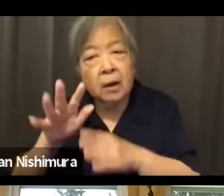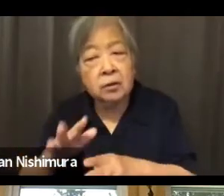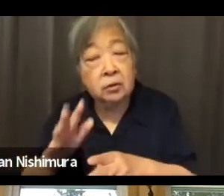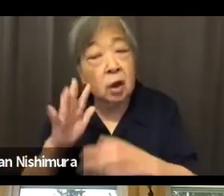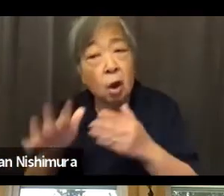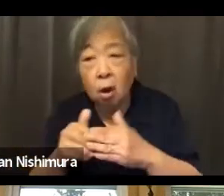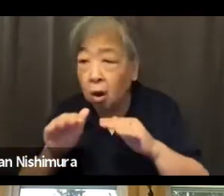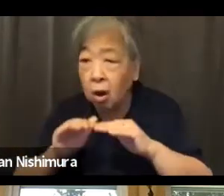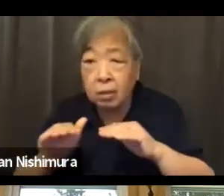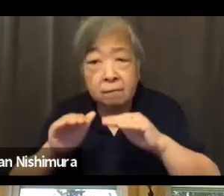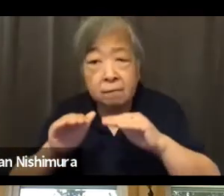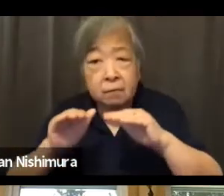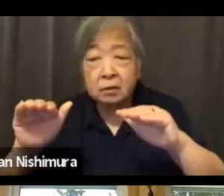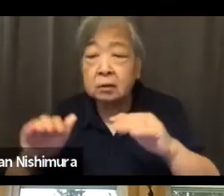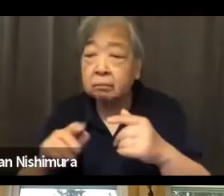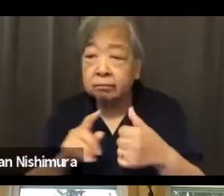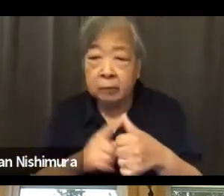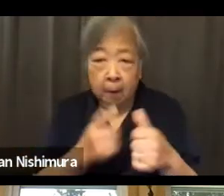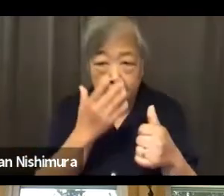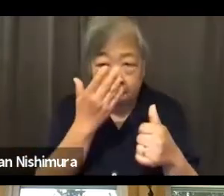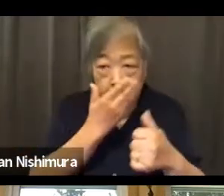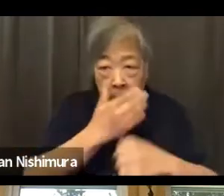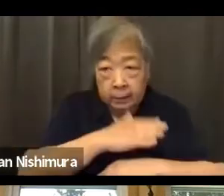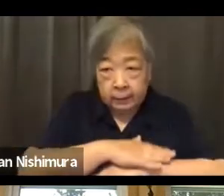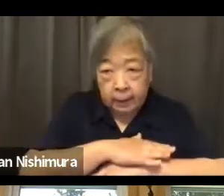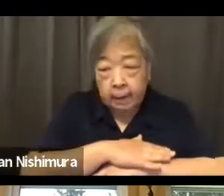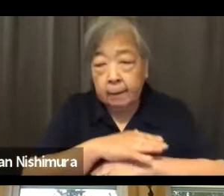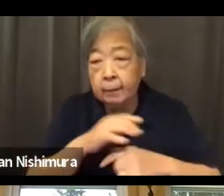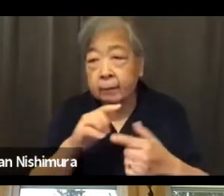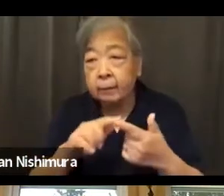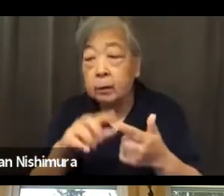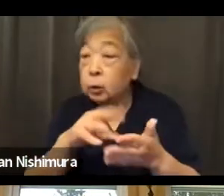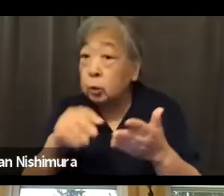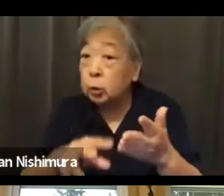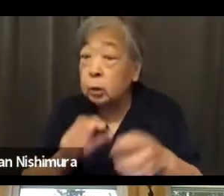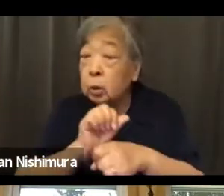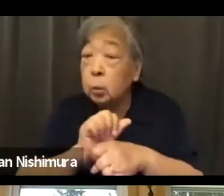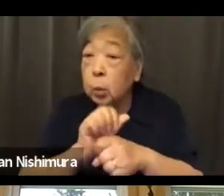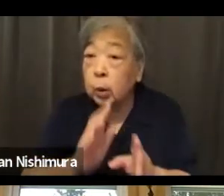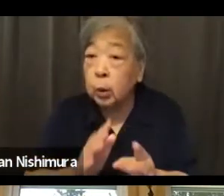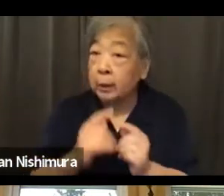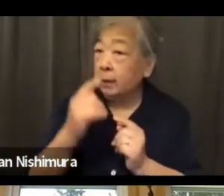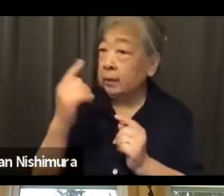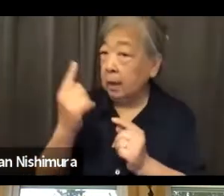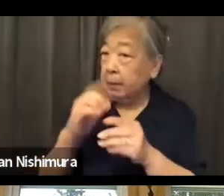a front desk adviser, student worker, someone in Disability Services, someone in Education